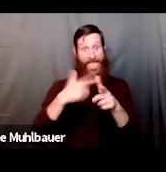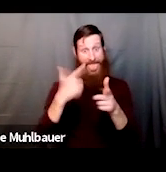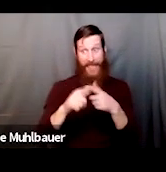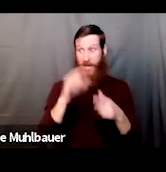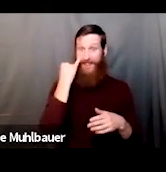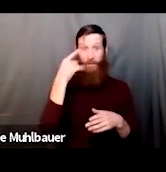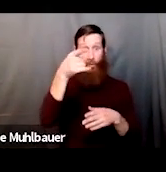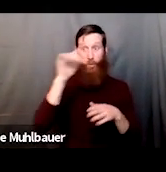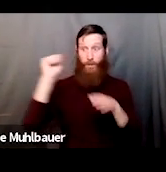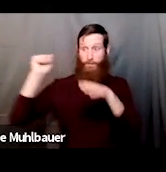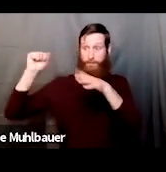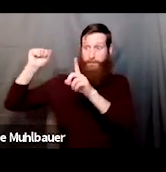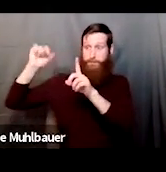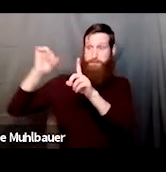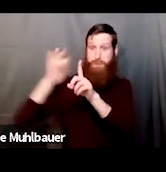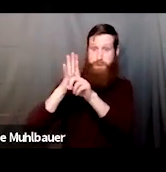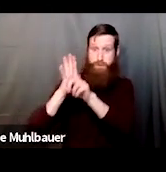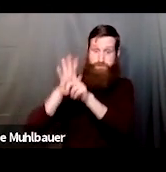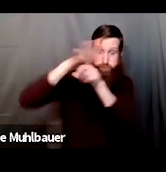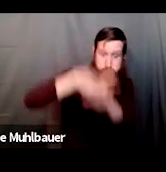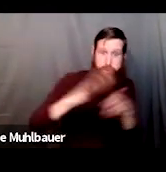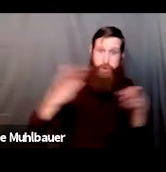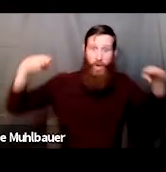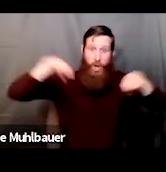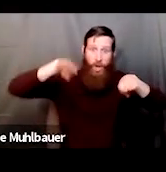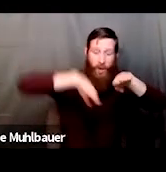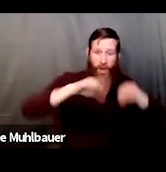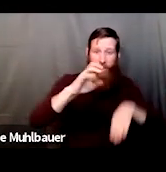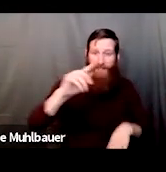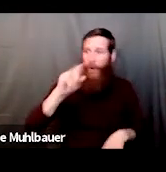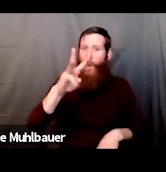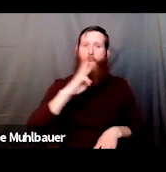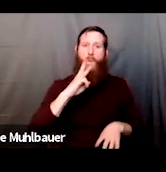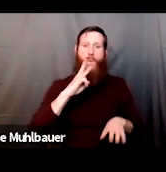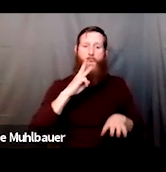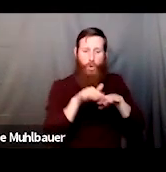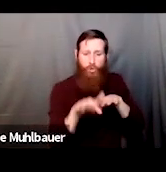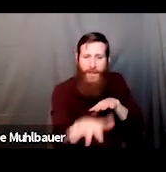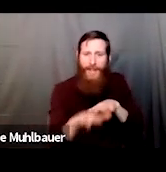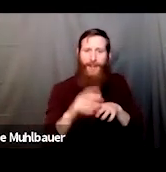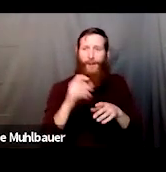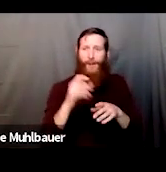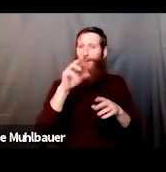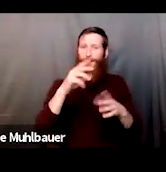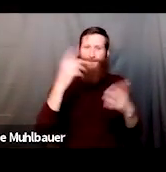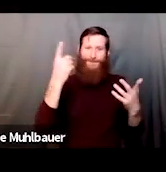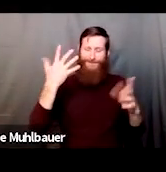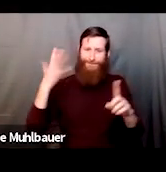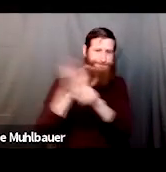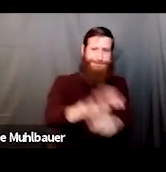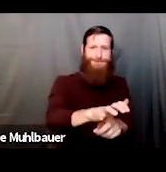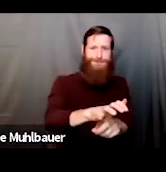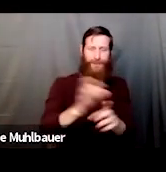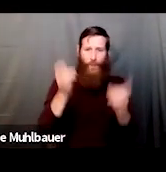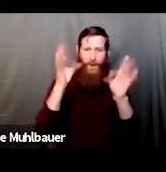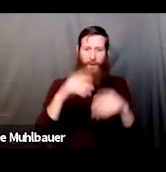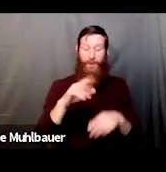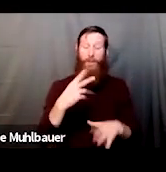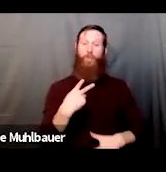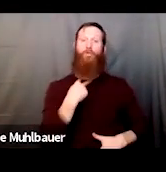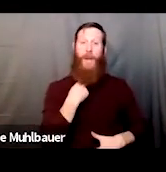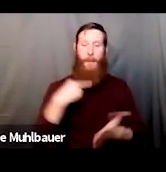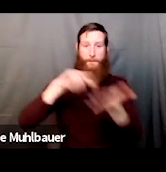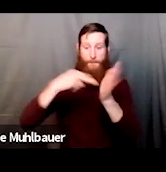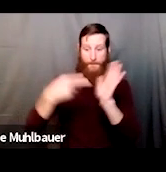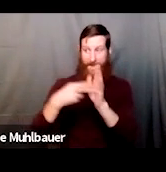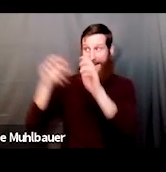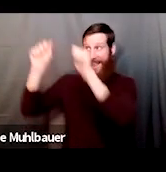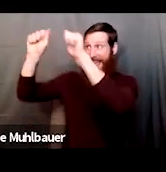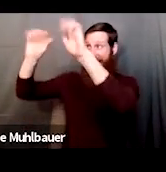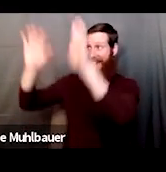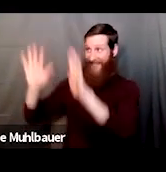or into a crevasse on a glacier is even worse! So an avalanche terrain trap is anything that makes the consequences of that avalanche worse.